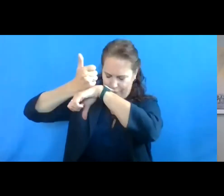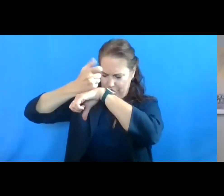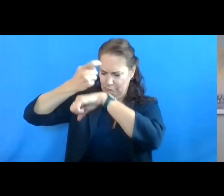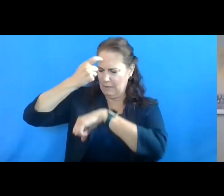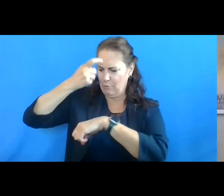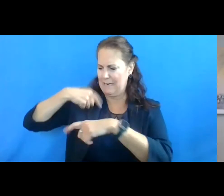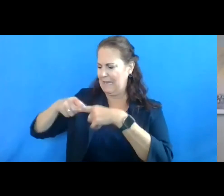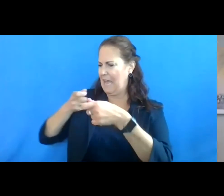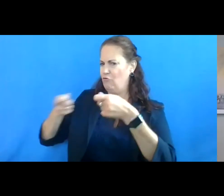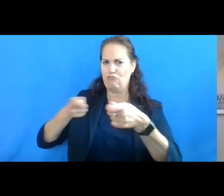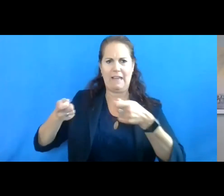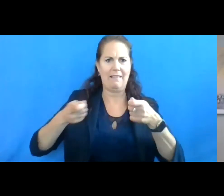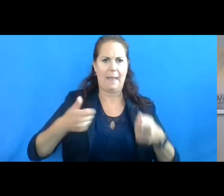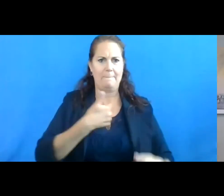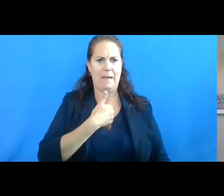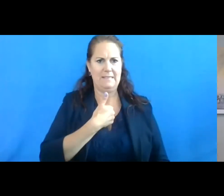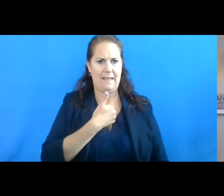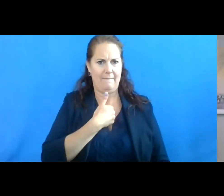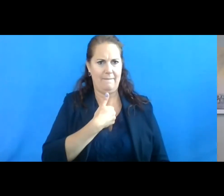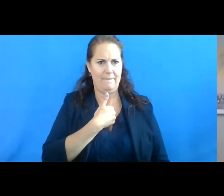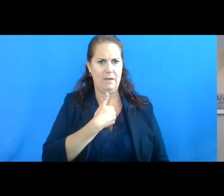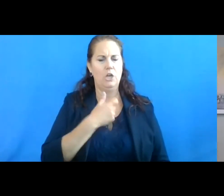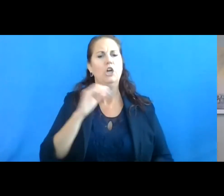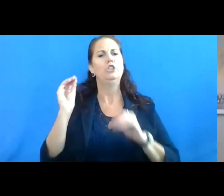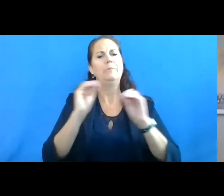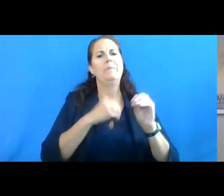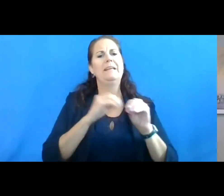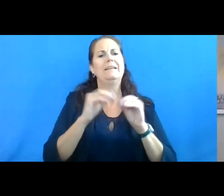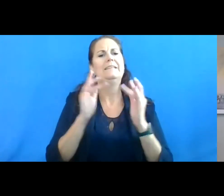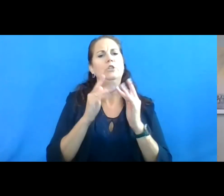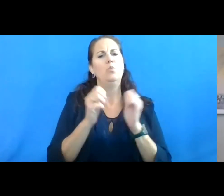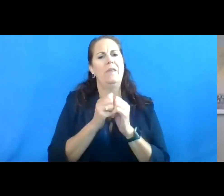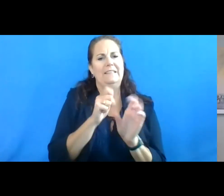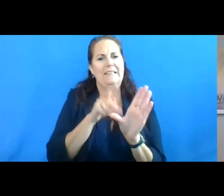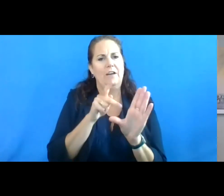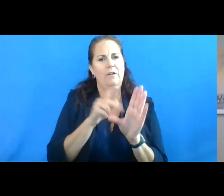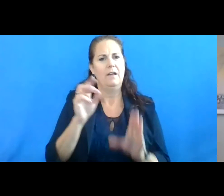myself.” So, she put me in touch with a psychiatrist, Frank Corrigan.